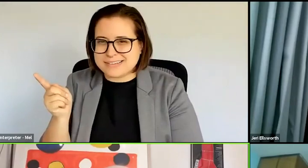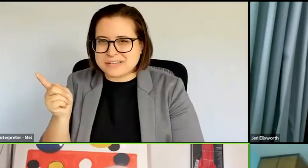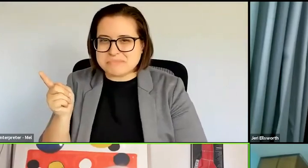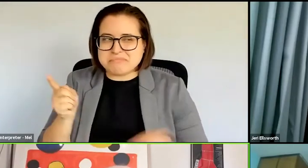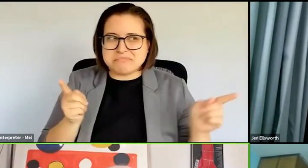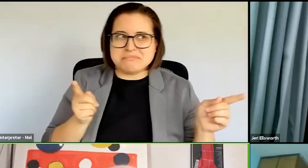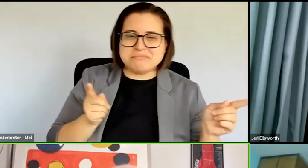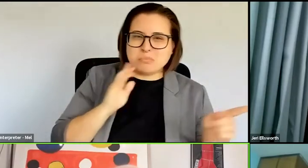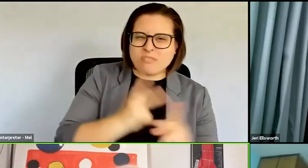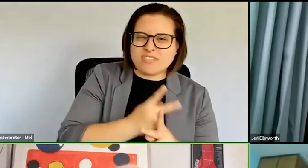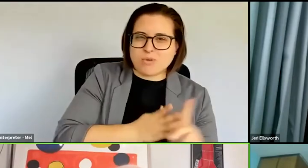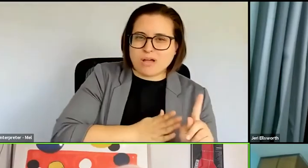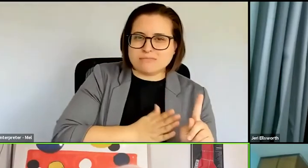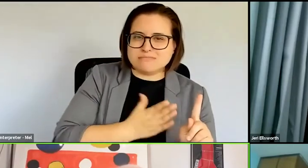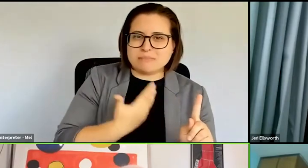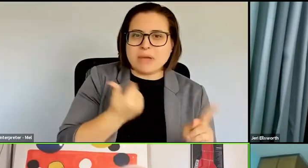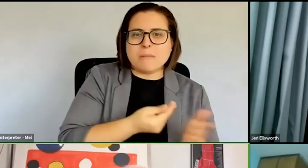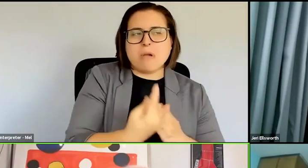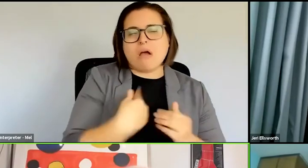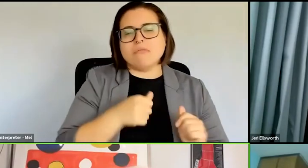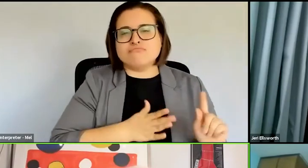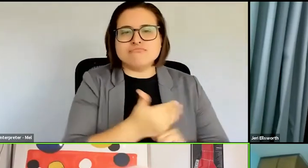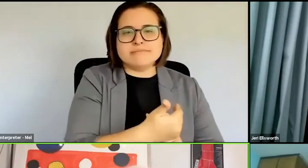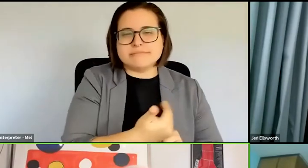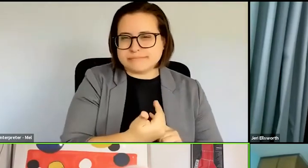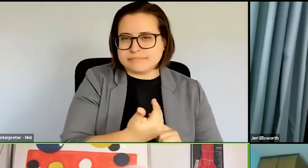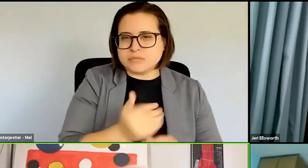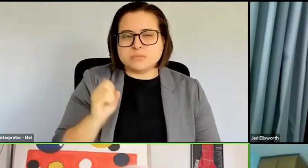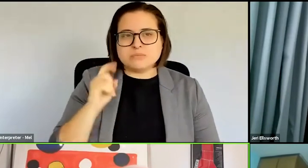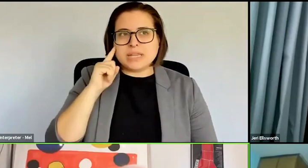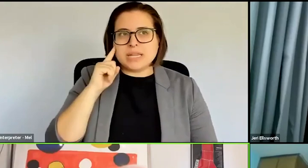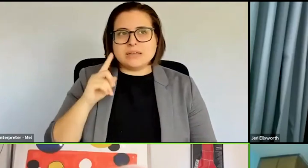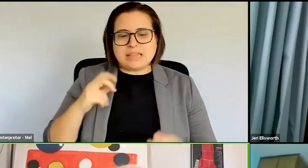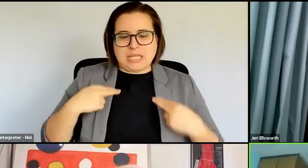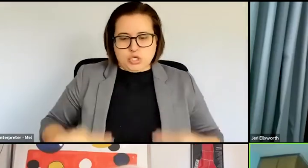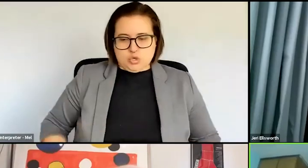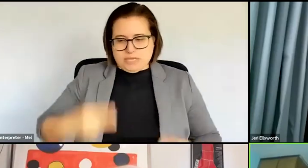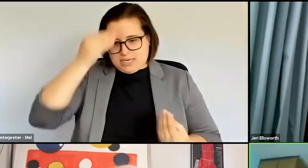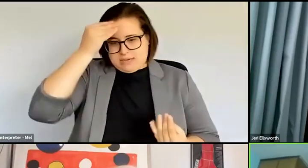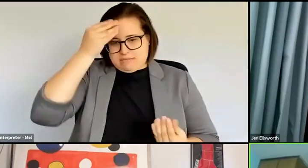workaround. So I think we have to incorporate that in our interface and design thinking.